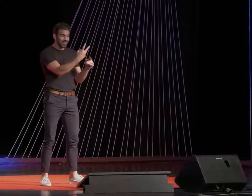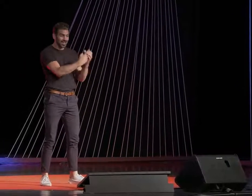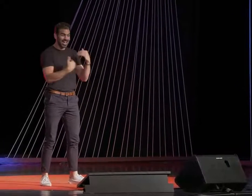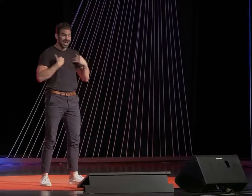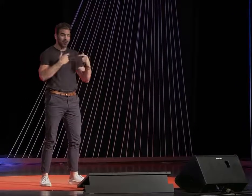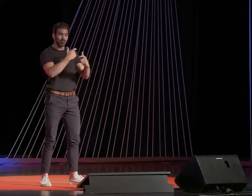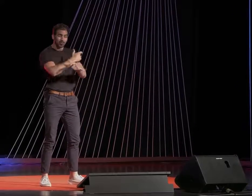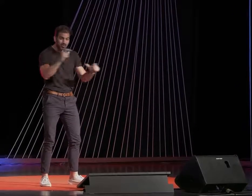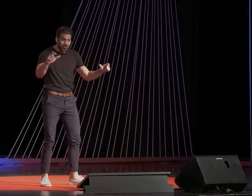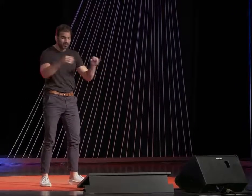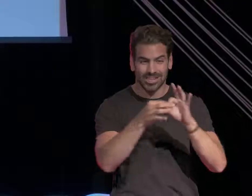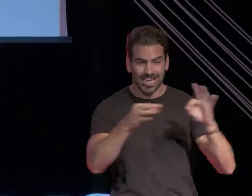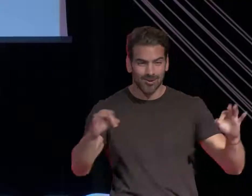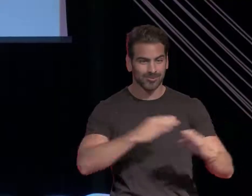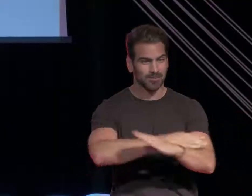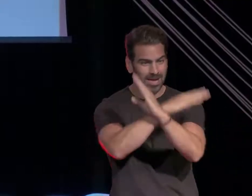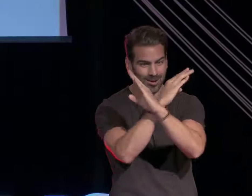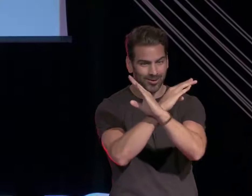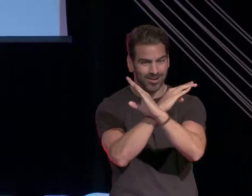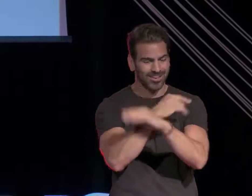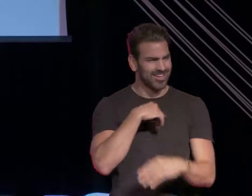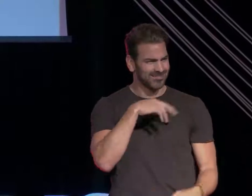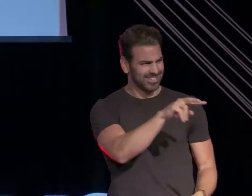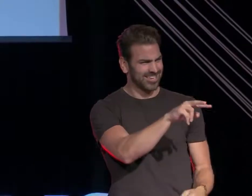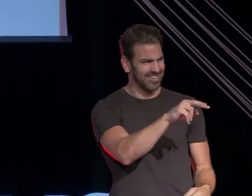he's trying to explain where the meat comes from and it's going right over the head of the tourist